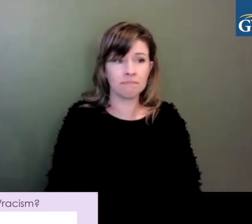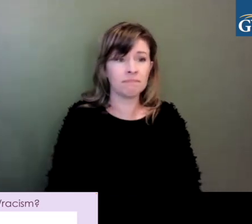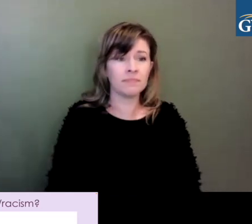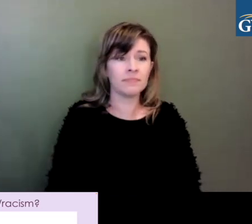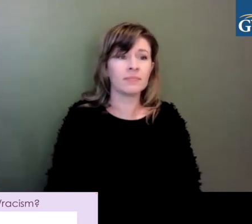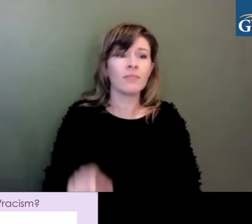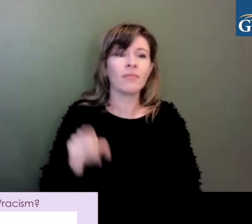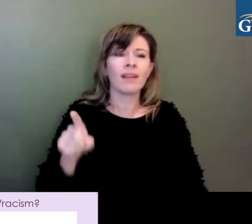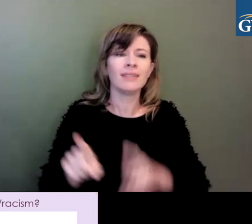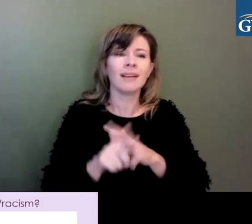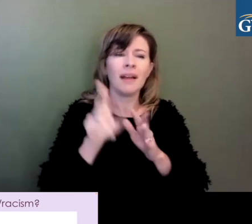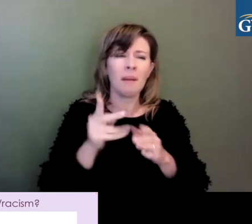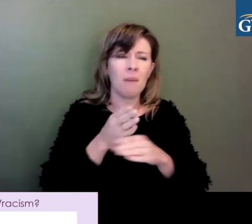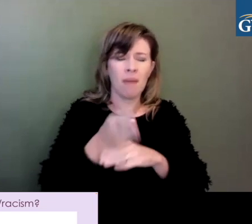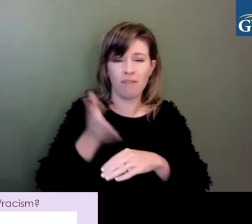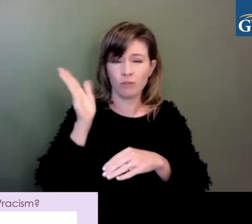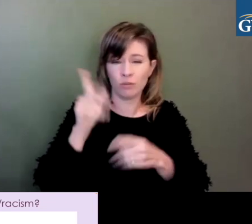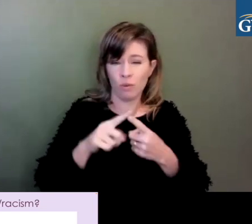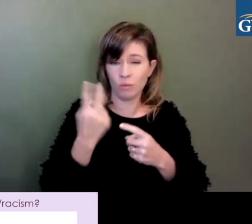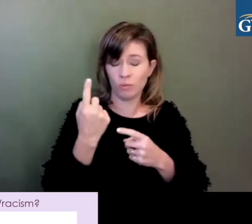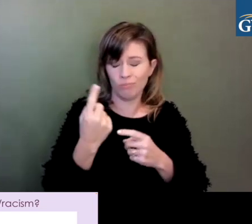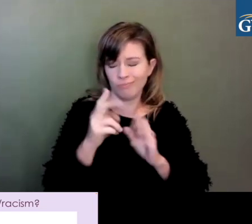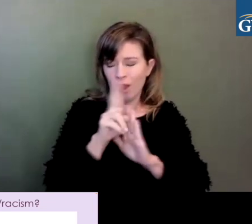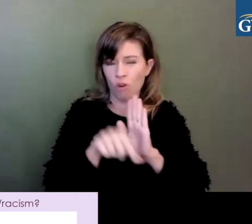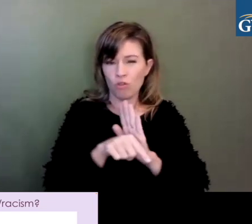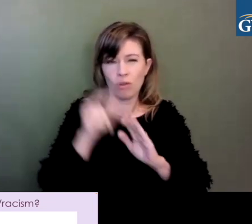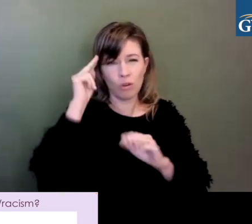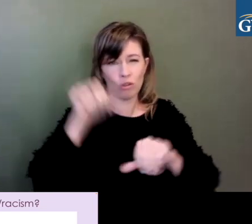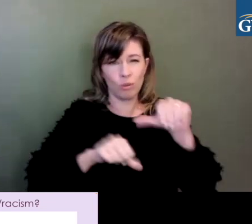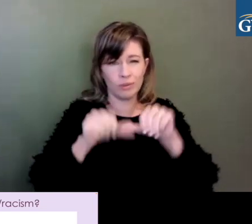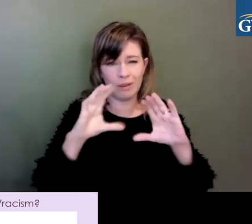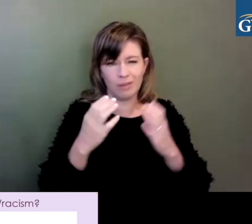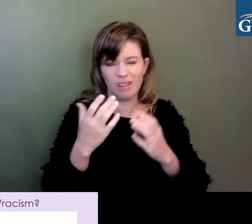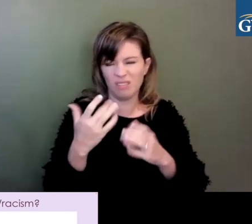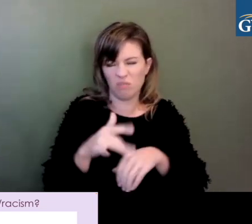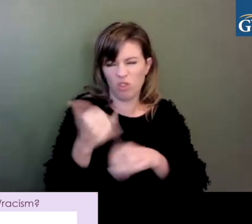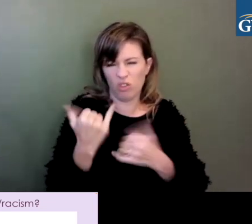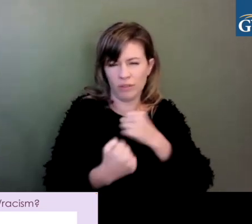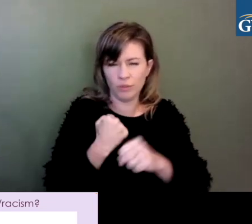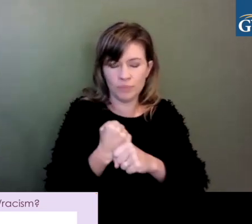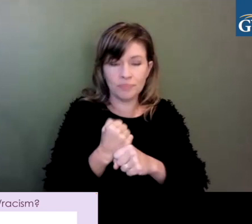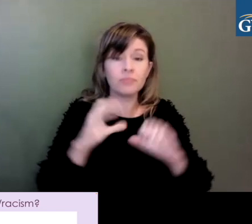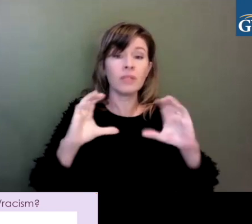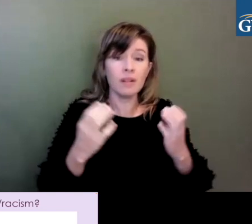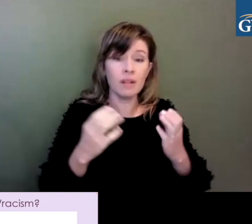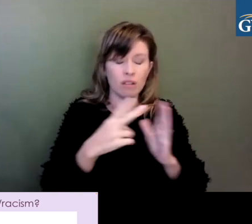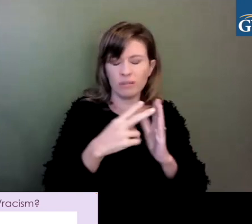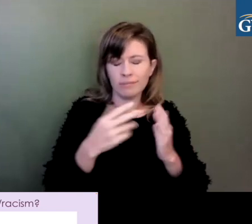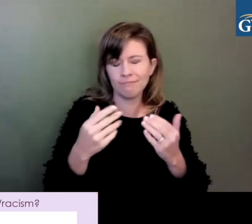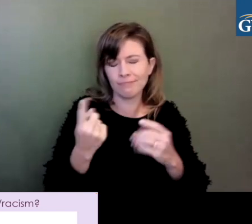undergraduate neuroscience class earlier this year. The class was actually reading my book and I came in to do a